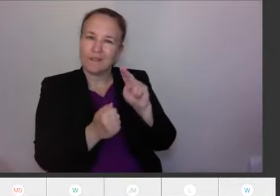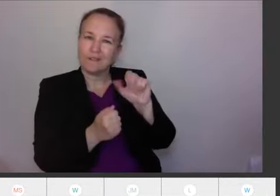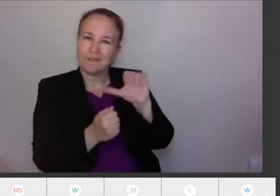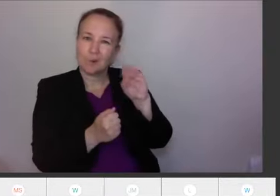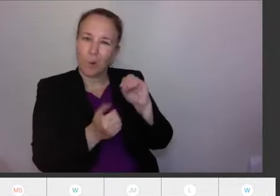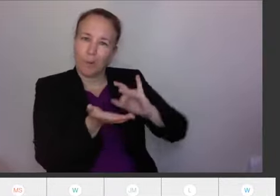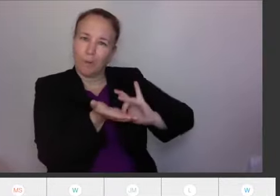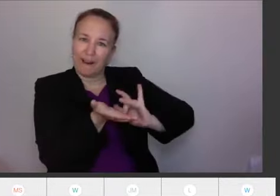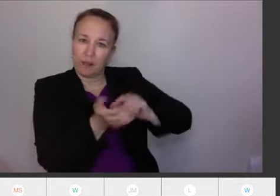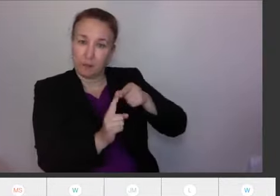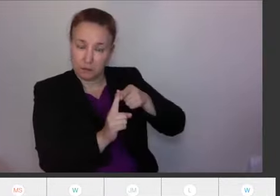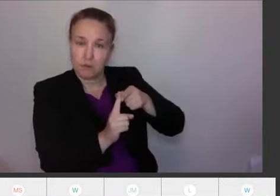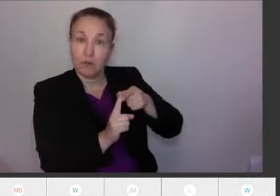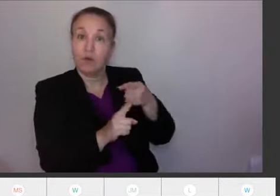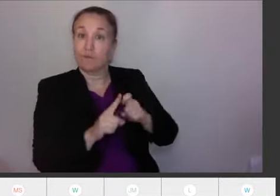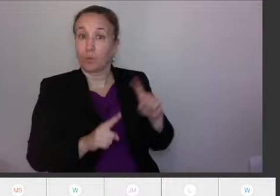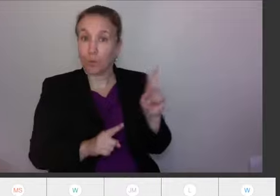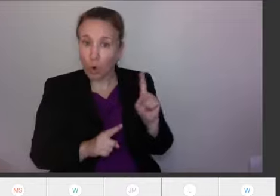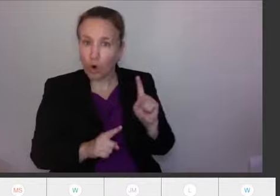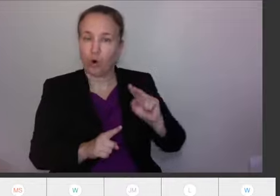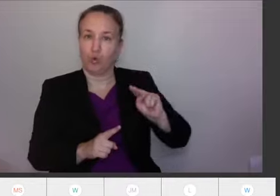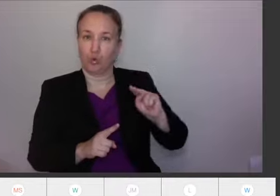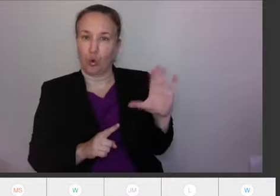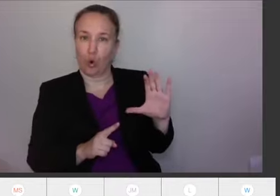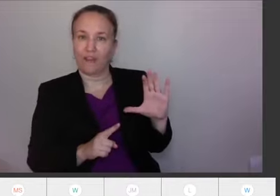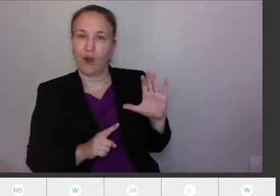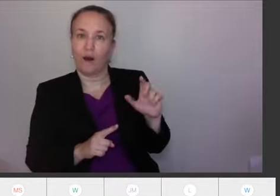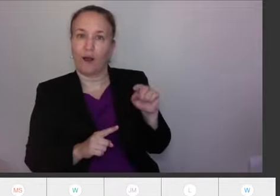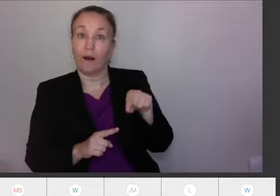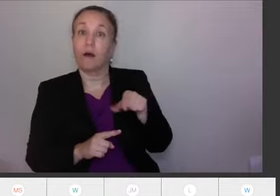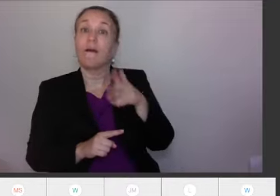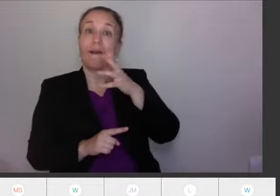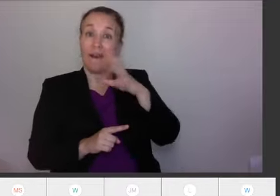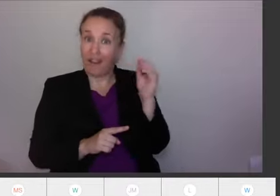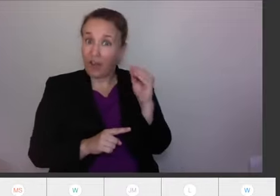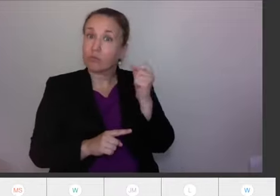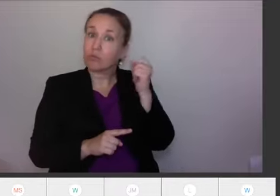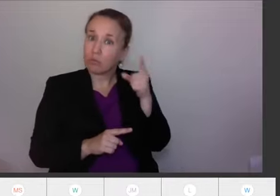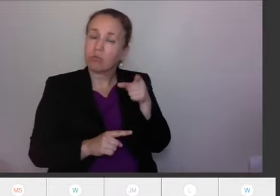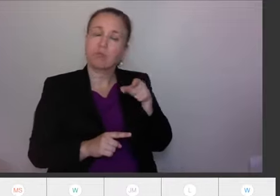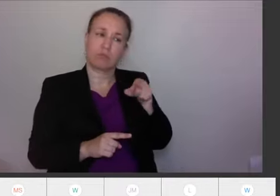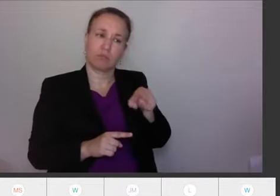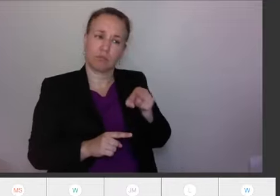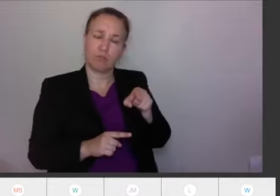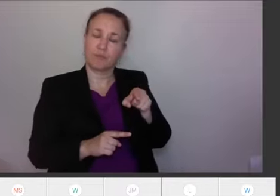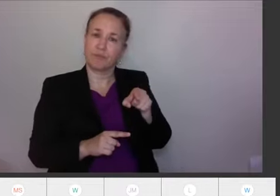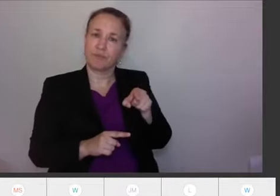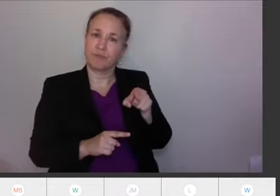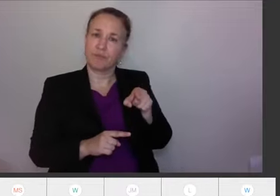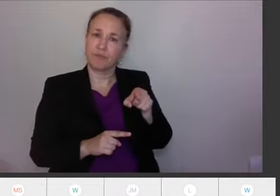is based in north carolina and we they also have a relationship and and the way that we got connected with